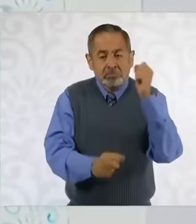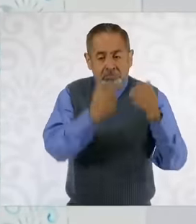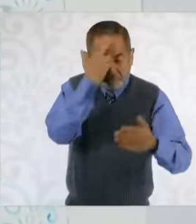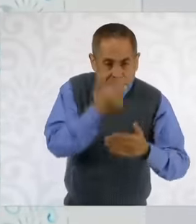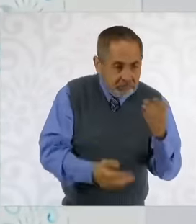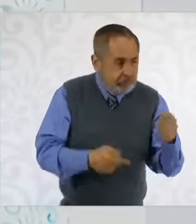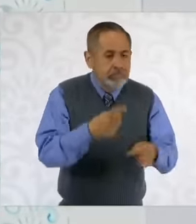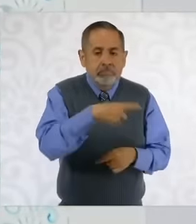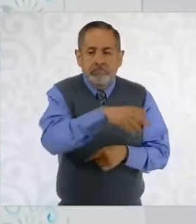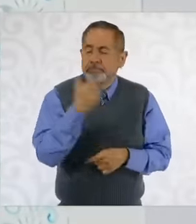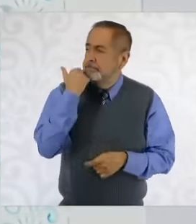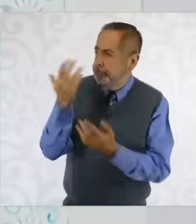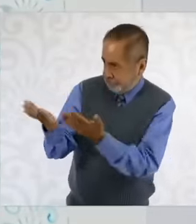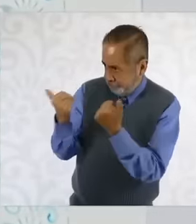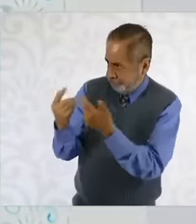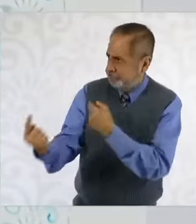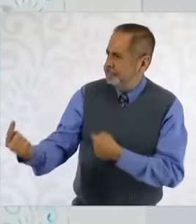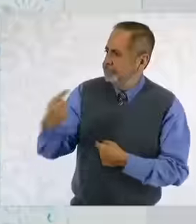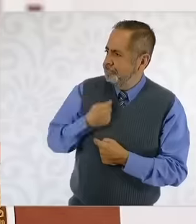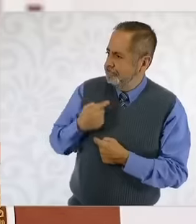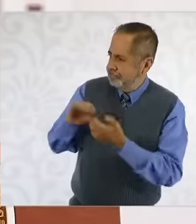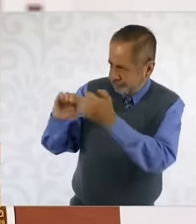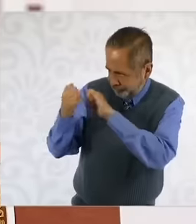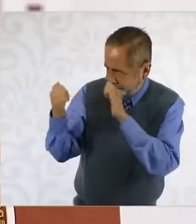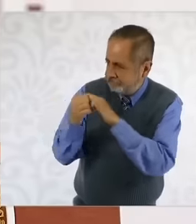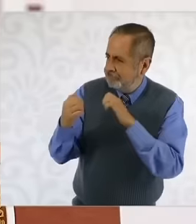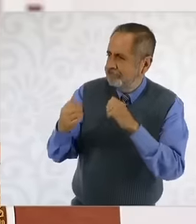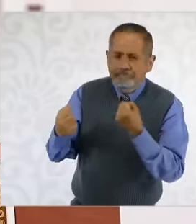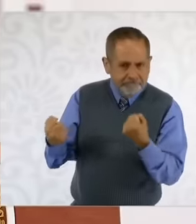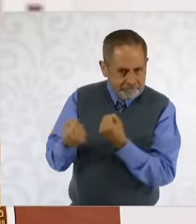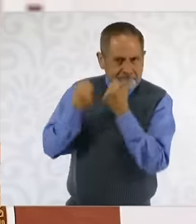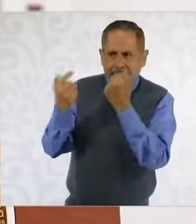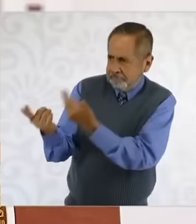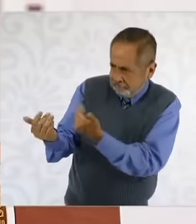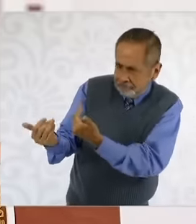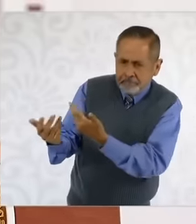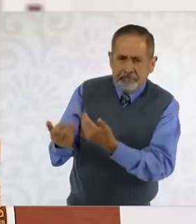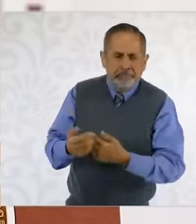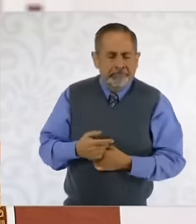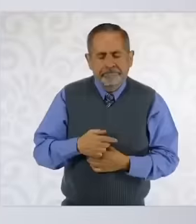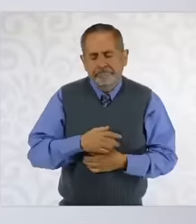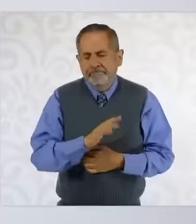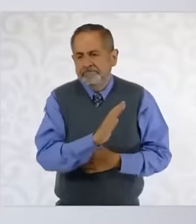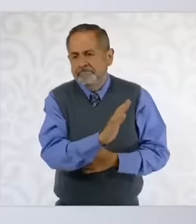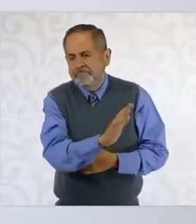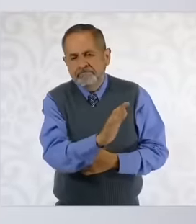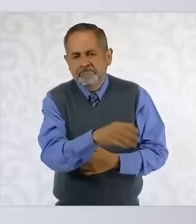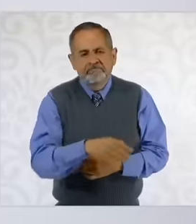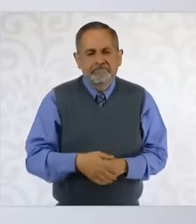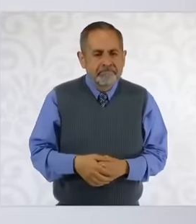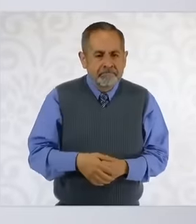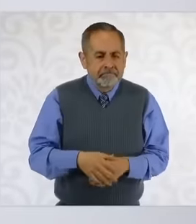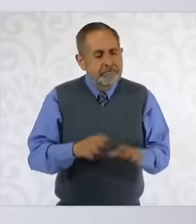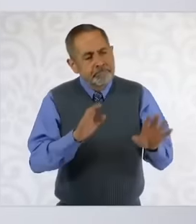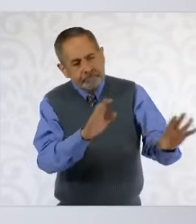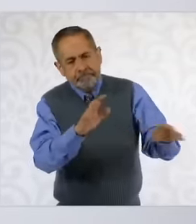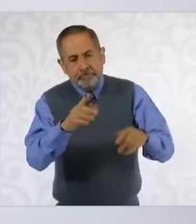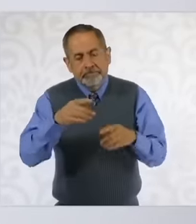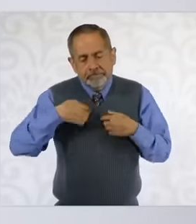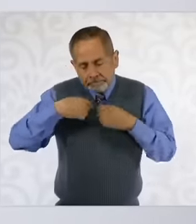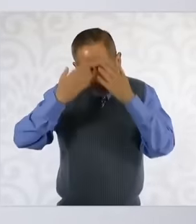want. I still think, look how well